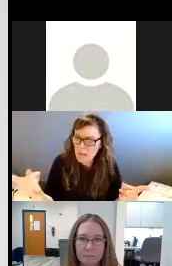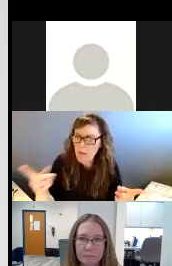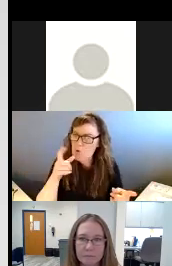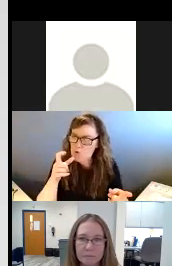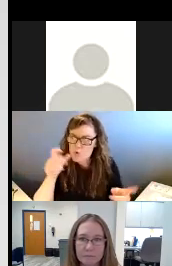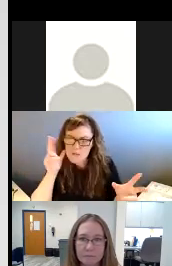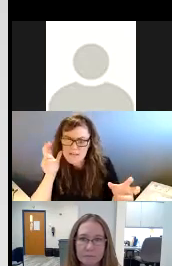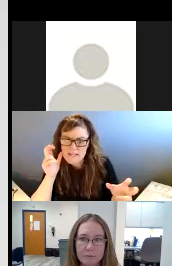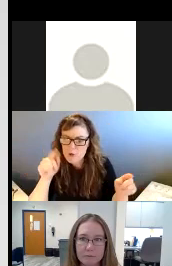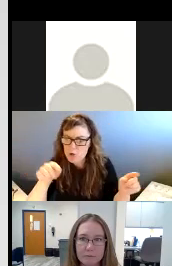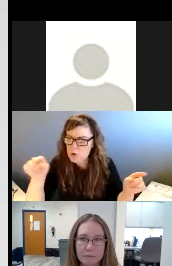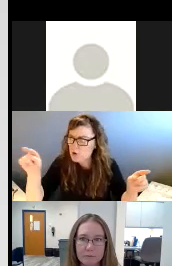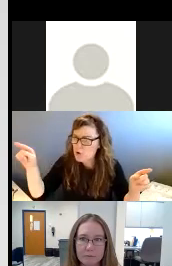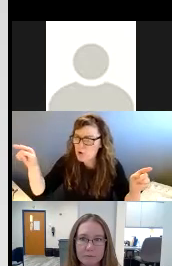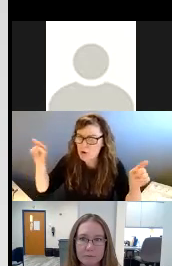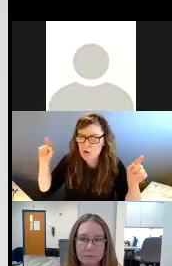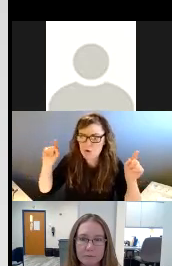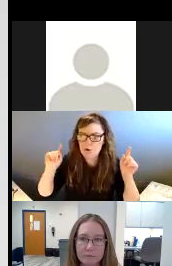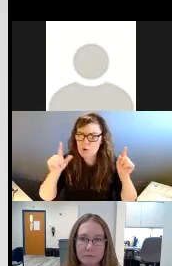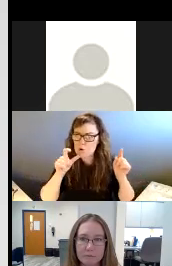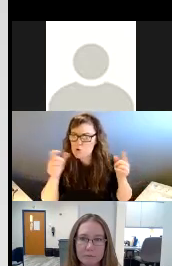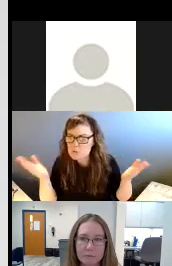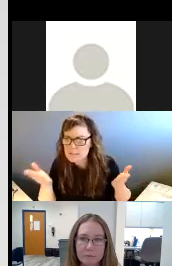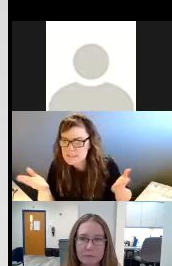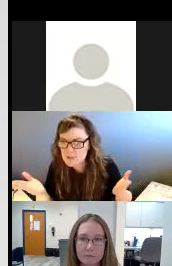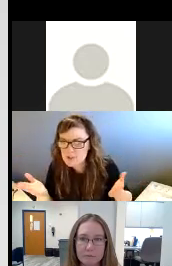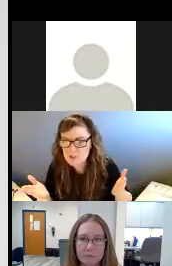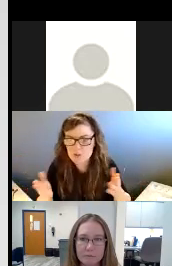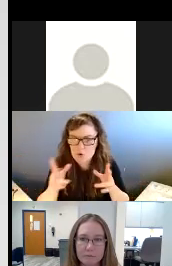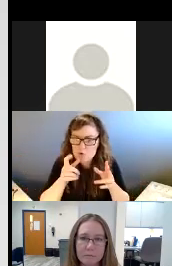THEM OR WHICH FAMILY MEMBERS ARE PRESENT ON THEIR SIDE IN THE HOME SO YOU CAN BE AWARE OF THAT